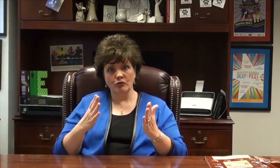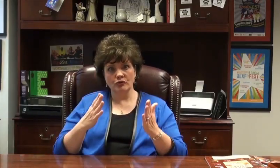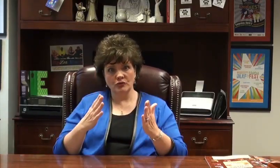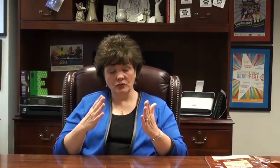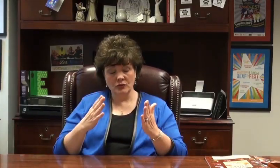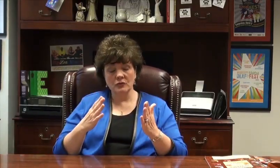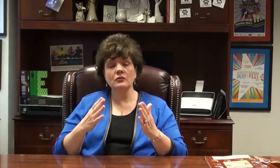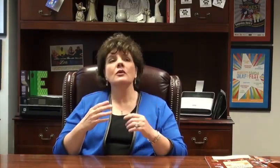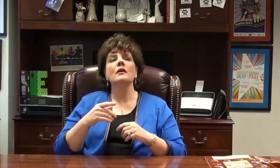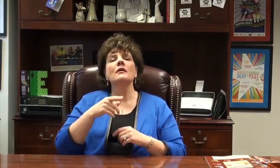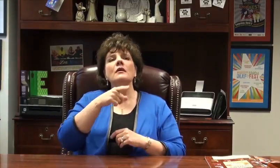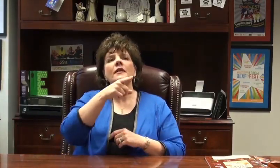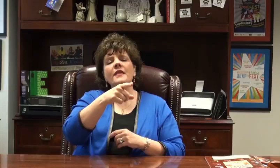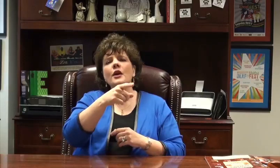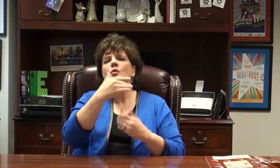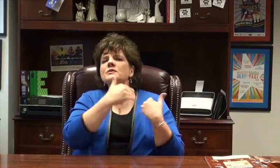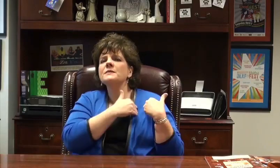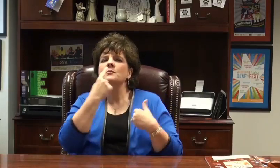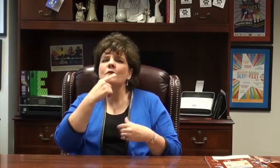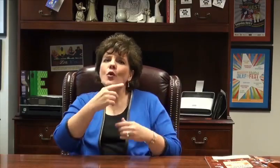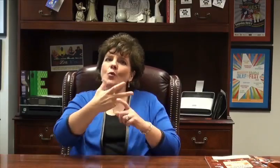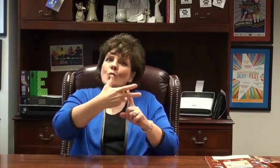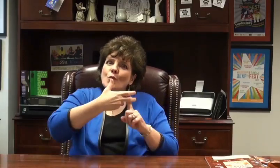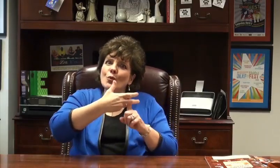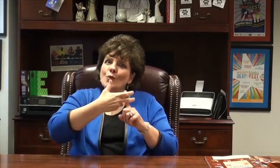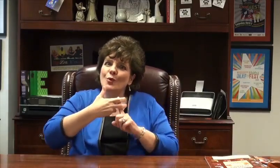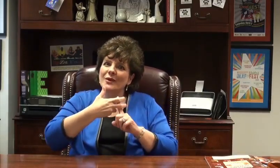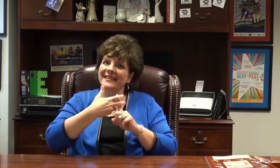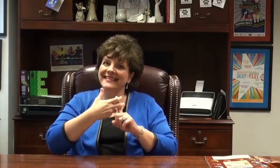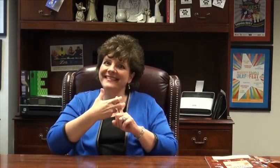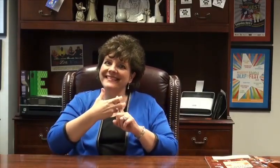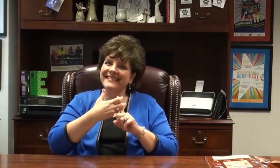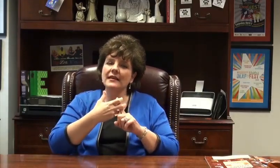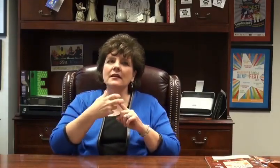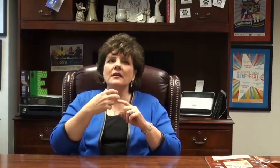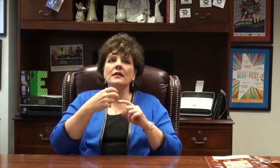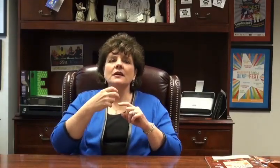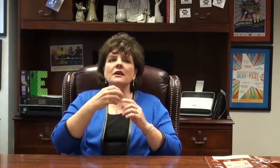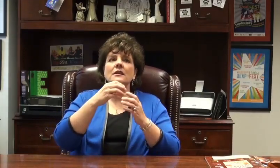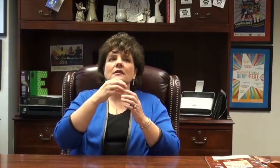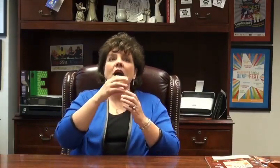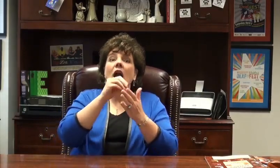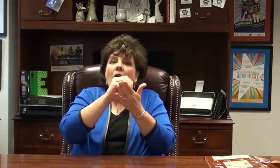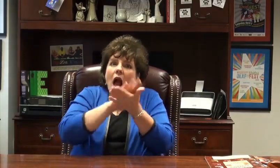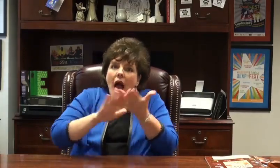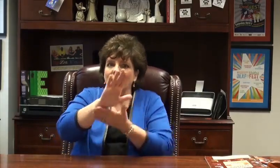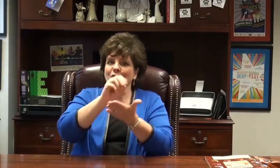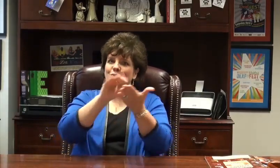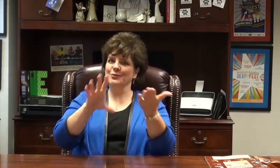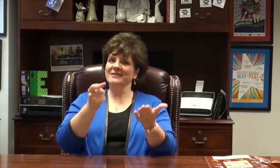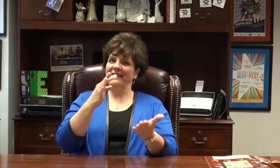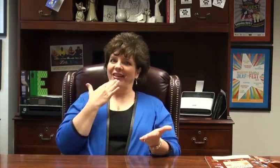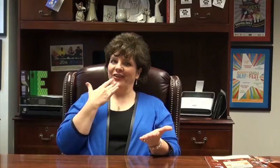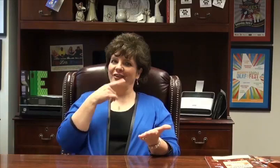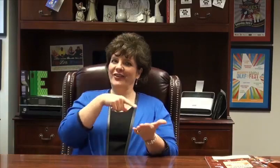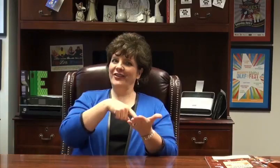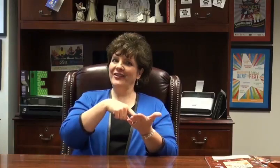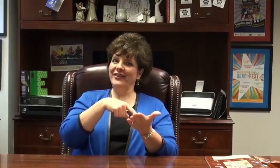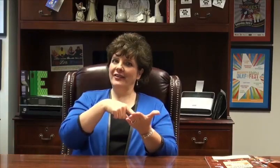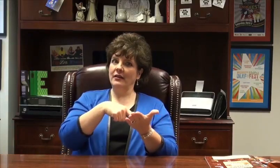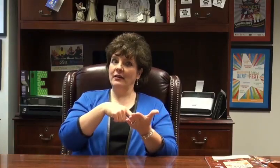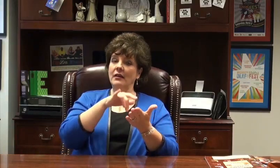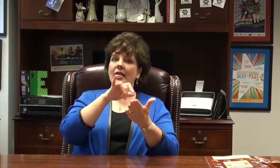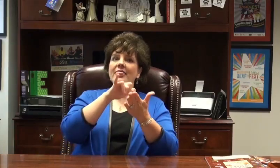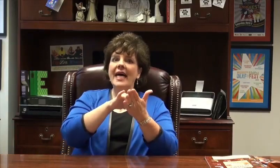They also need to recruit more college students of color to be the future teachers